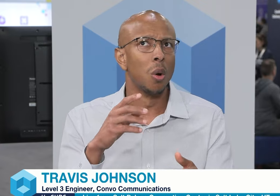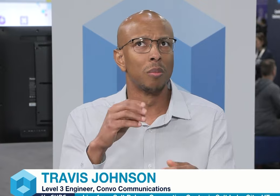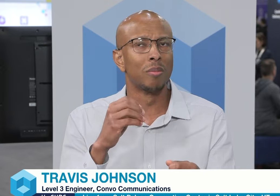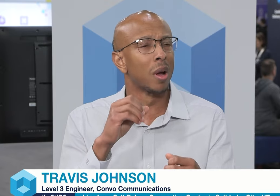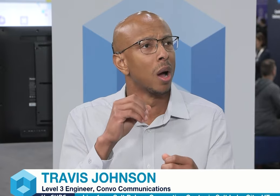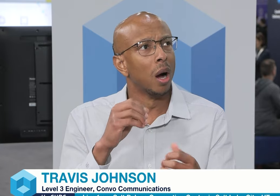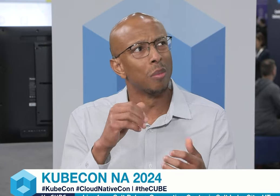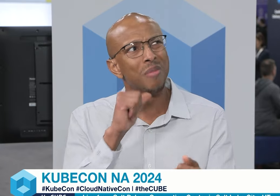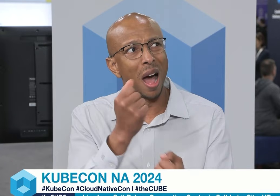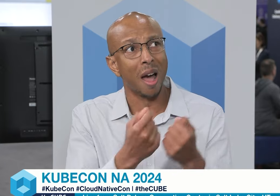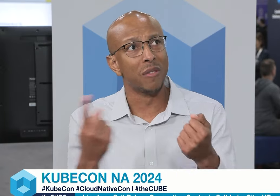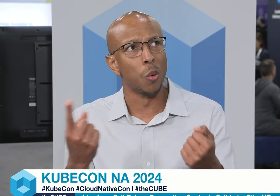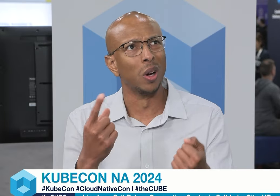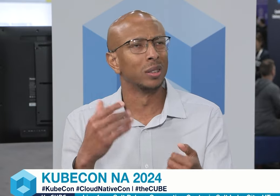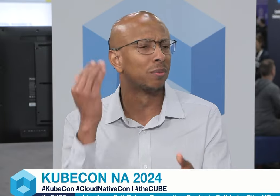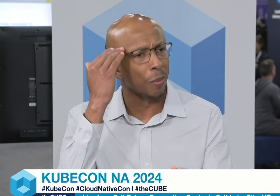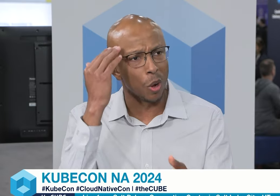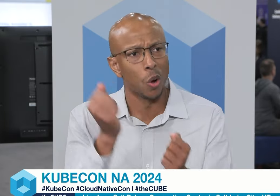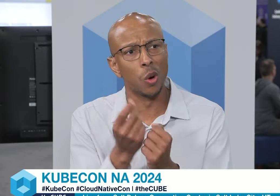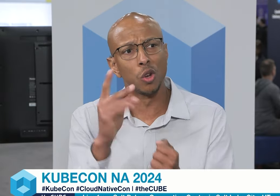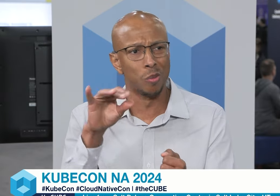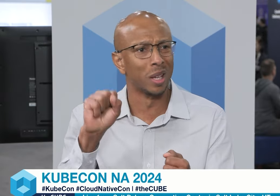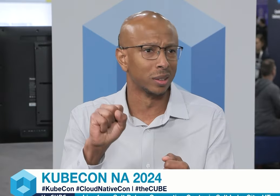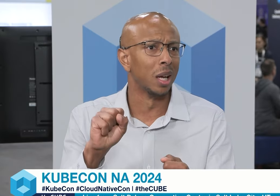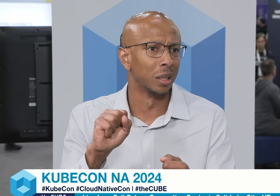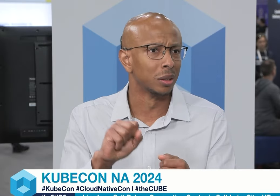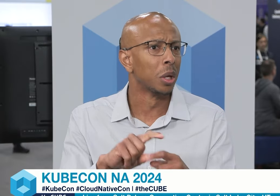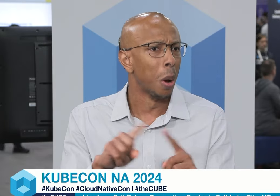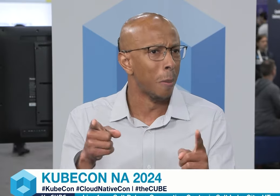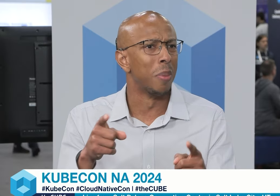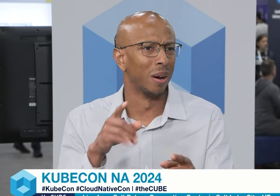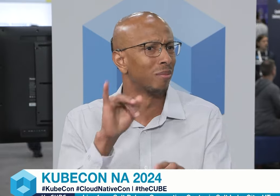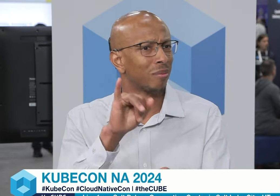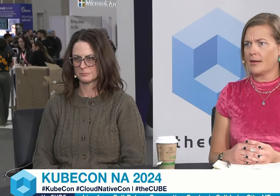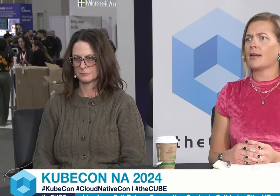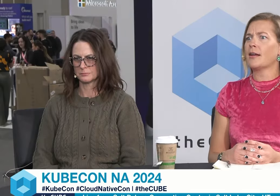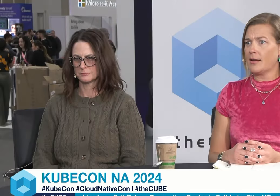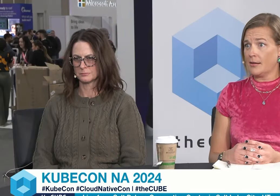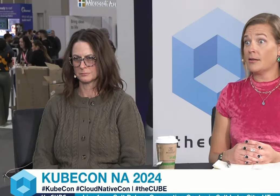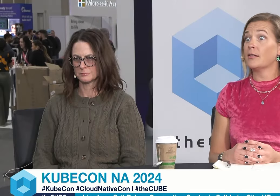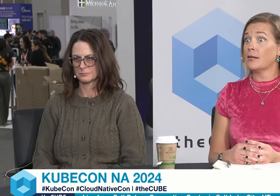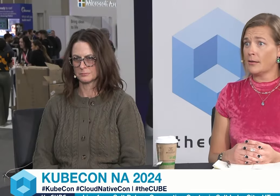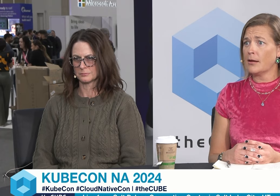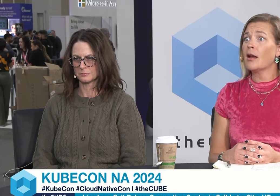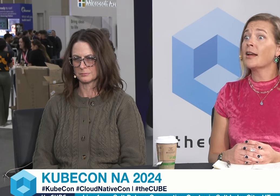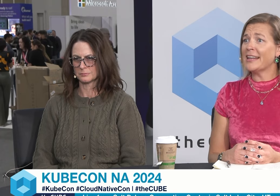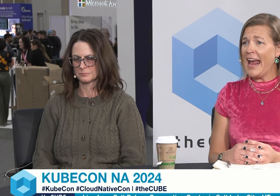to Kubernetes because some of the challenges are is that not everybody knows what those are.